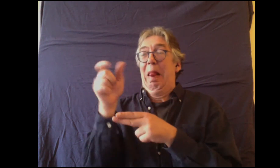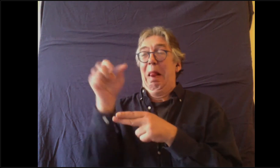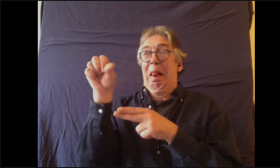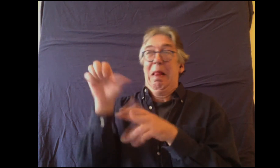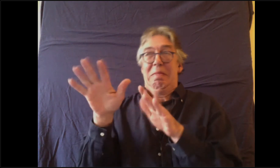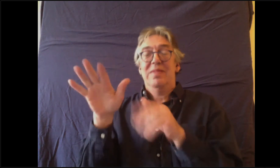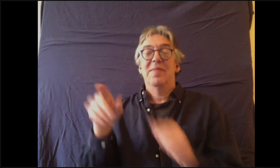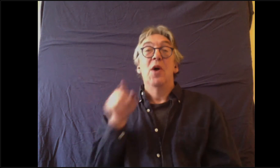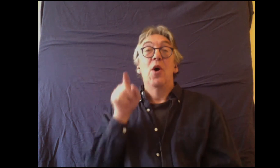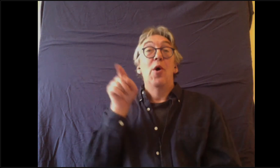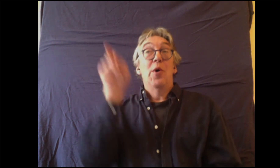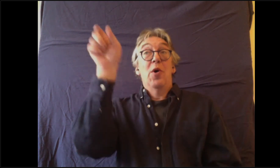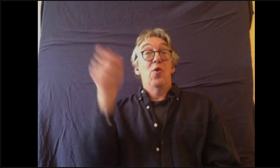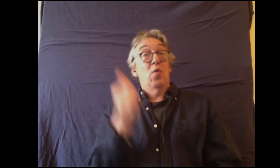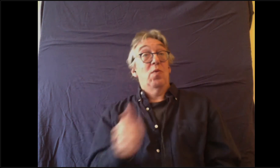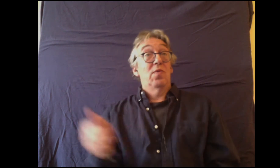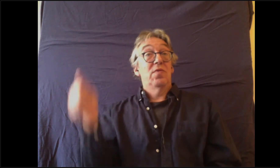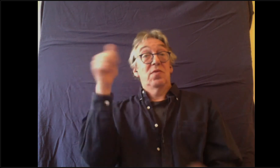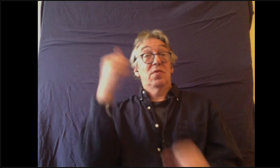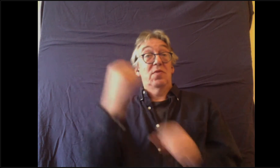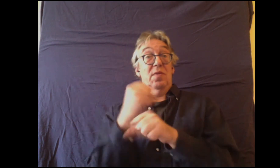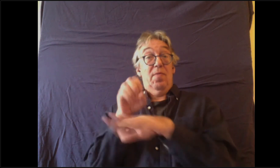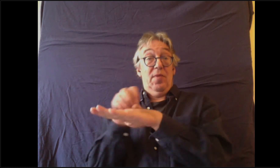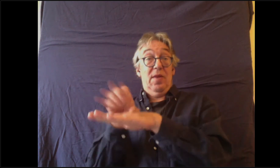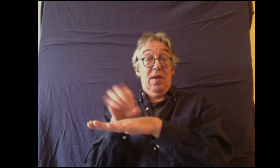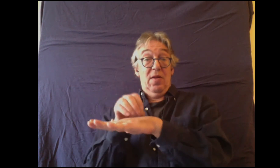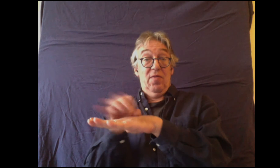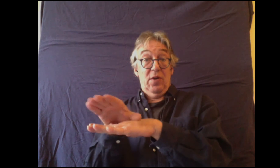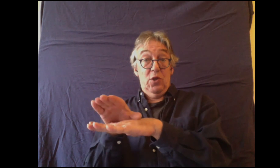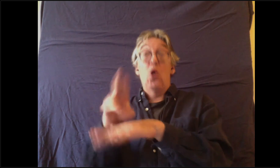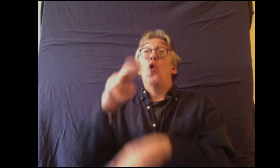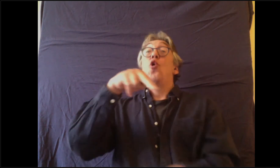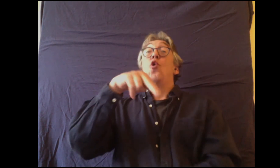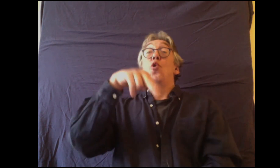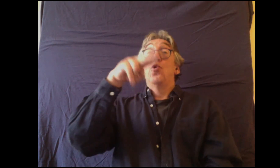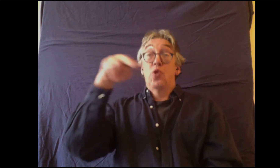He's senior advisor in Atlas Alliance which is a Norwegian DPO.